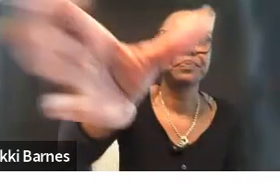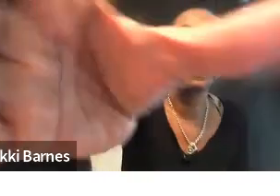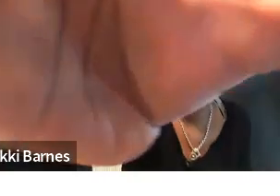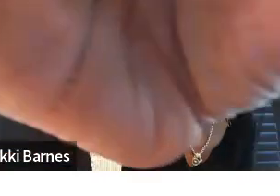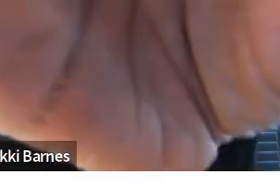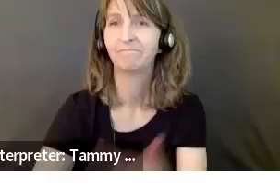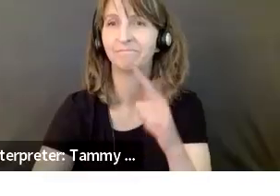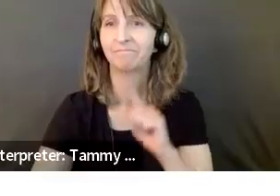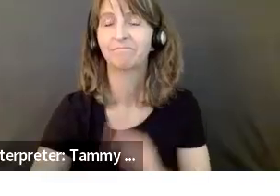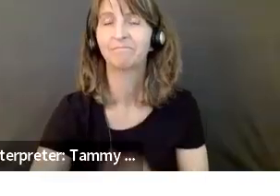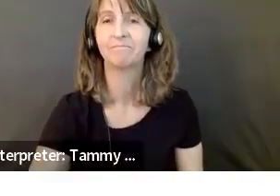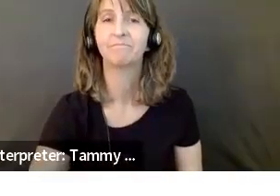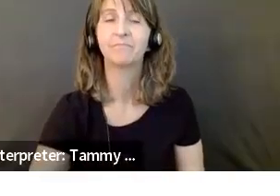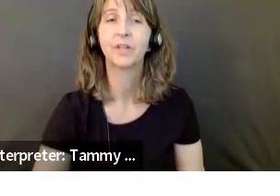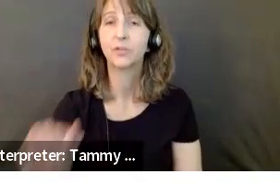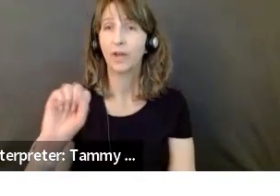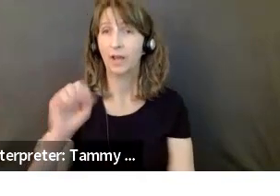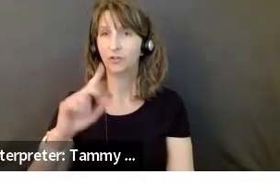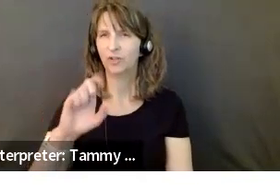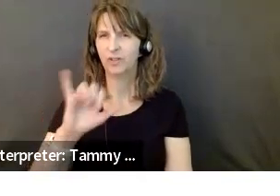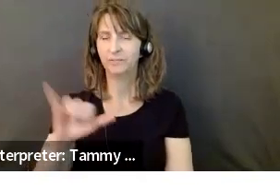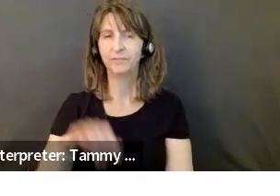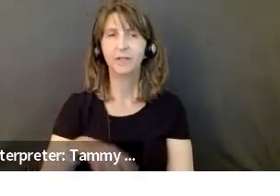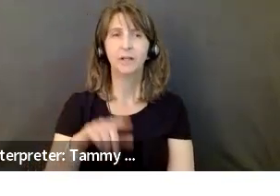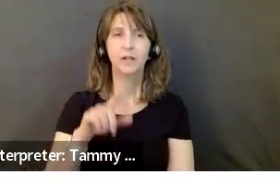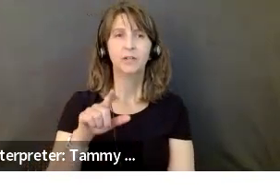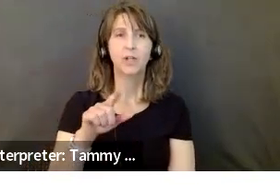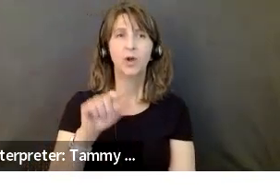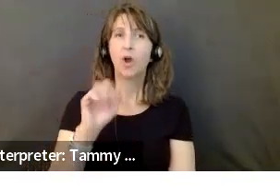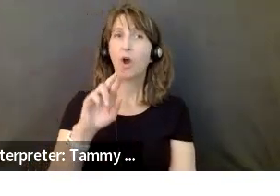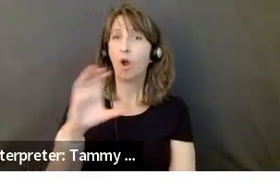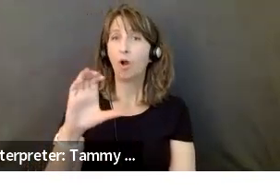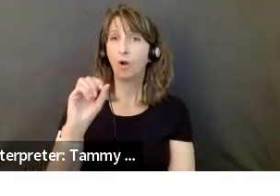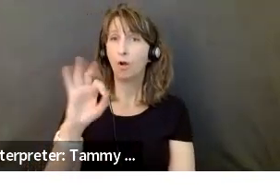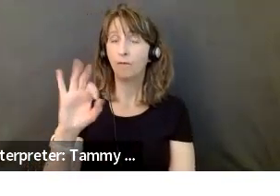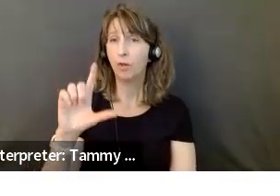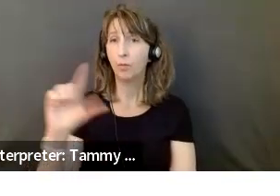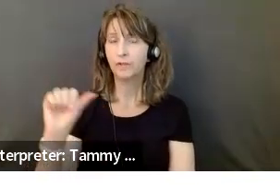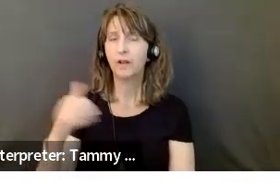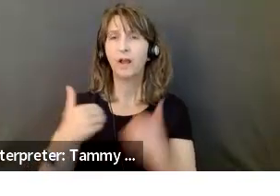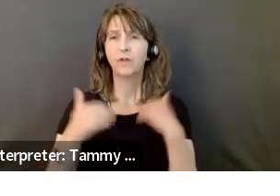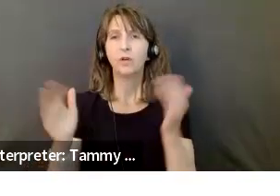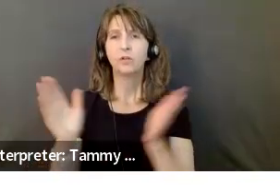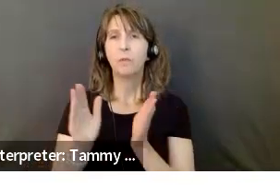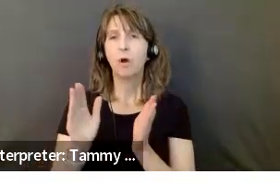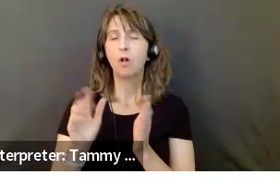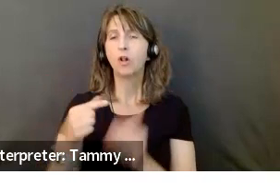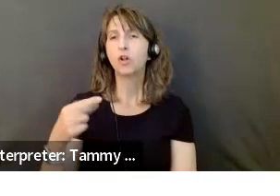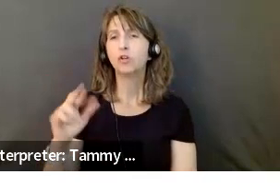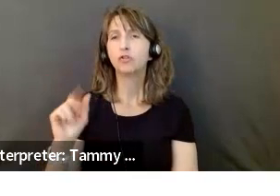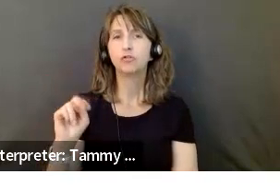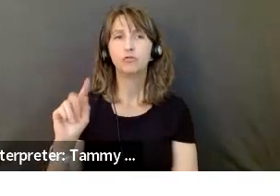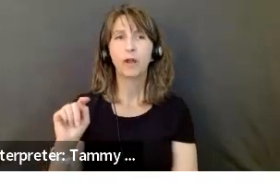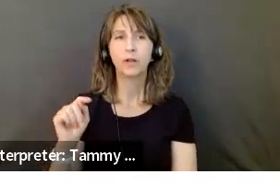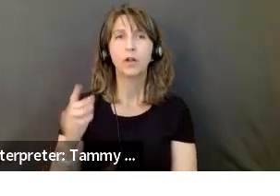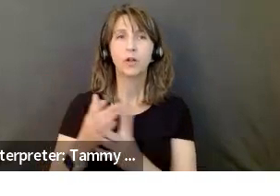So, the arc of Louisiana has had a small grant through the Southwest, ADA center over in Texas.